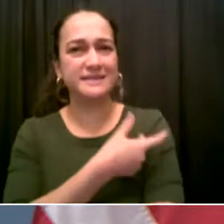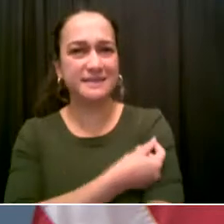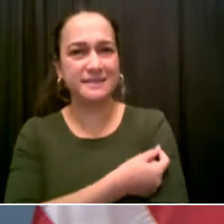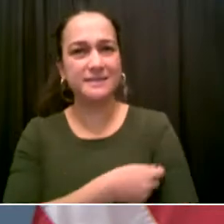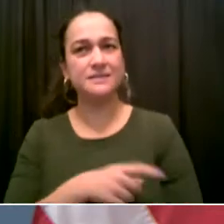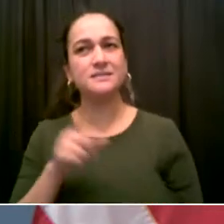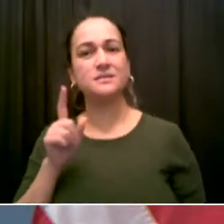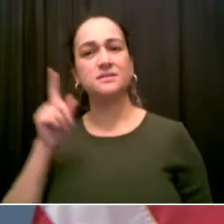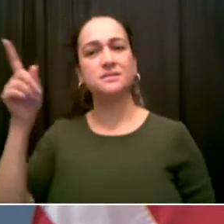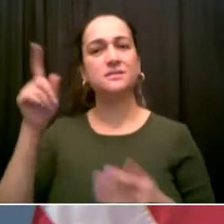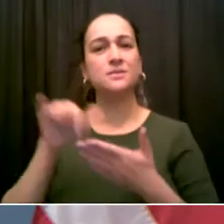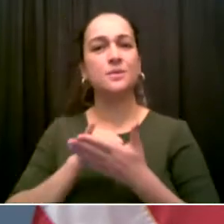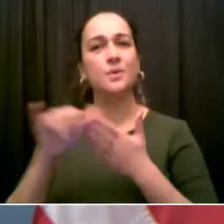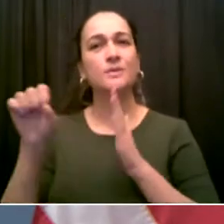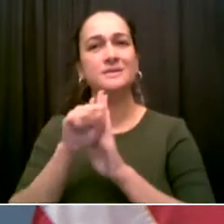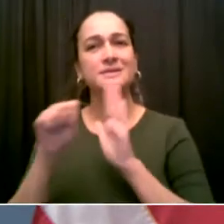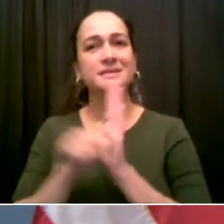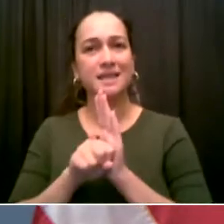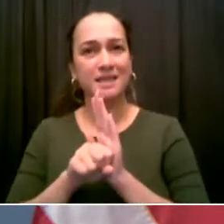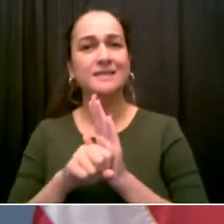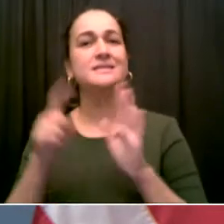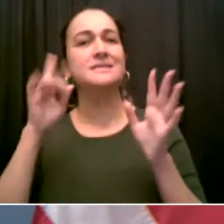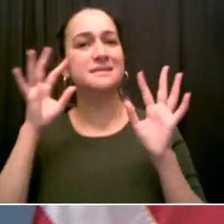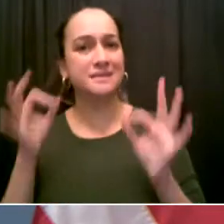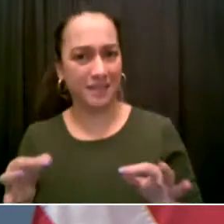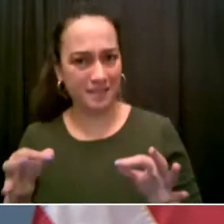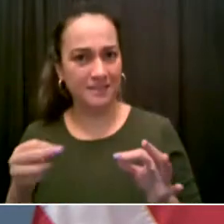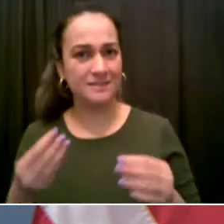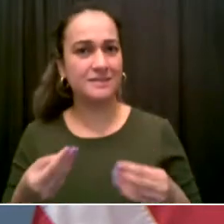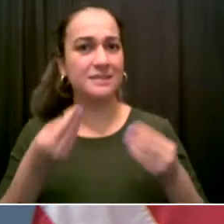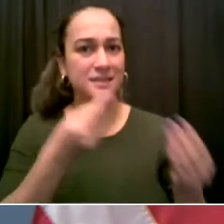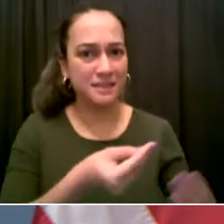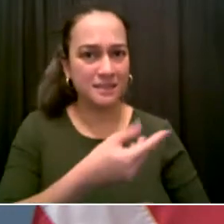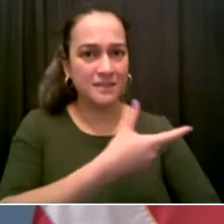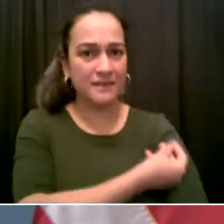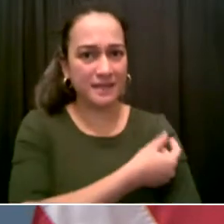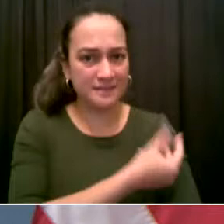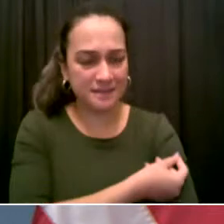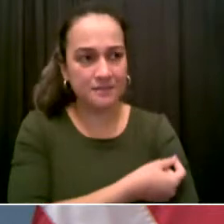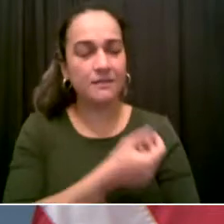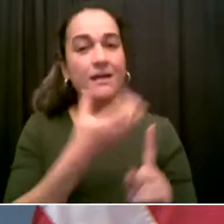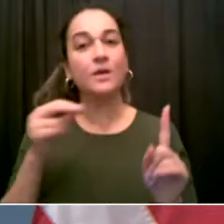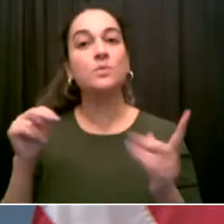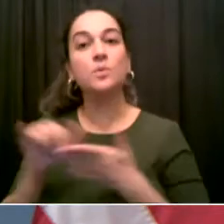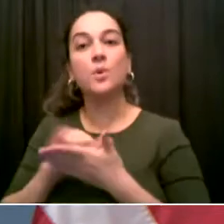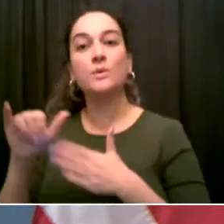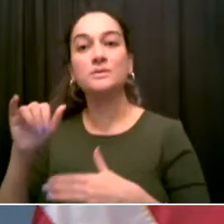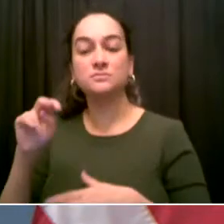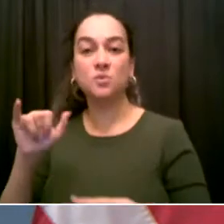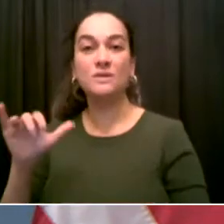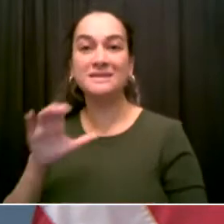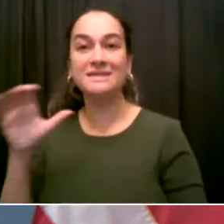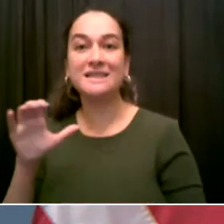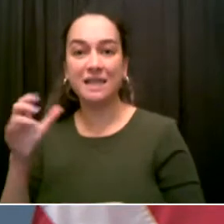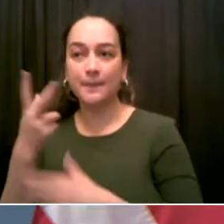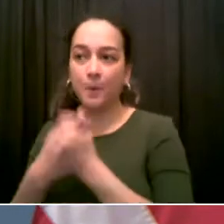SUPPLEMENTAL PROGRAM TO SUPPLEMET NTE H OVERALL CITY EFFORT. I CAN REPORT TO YOU